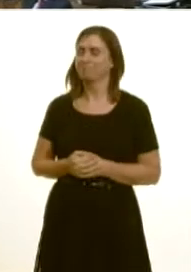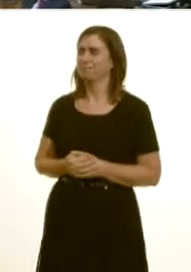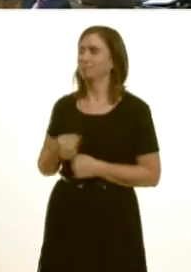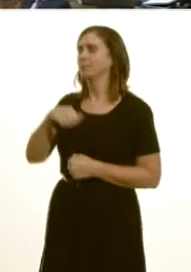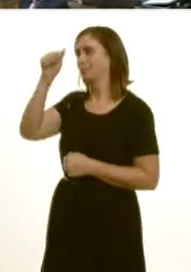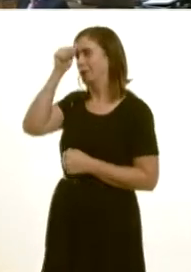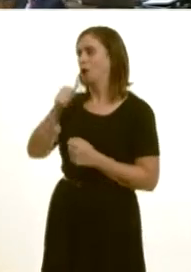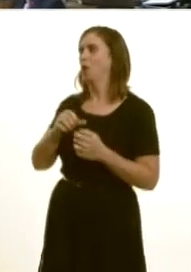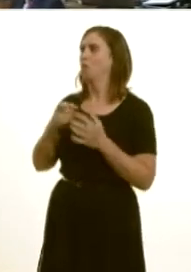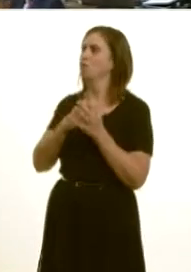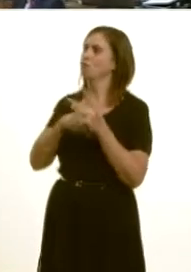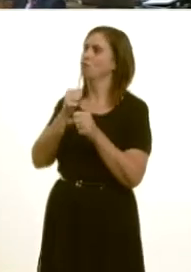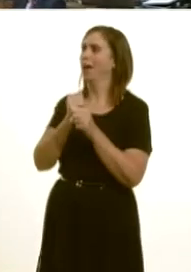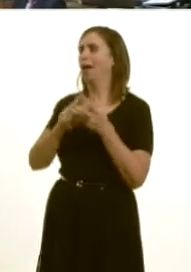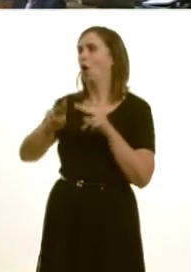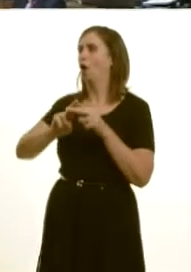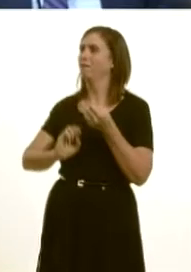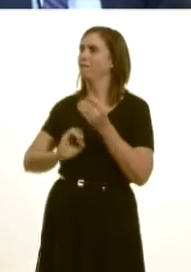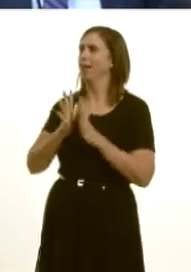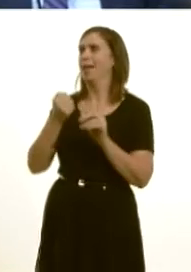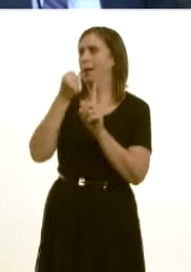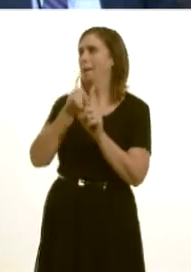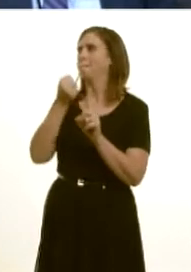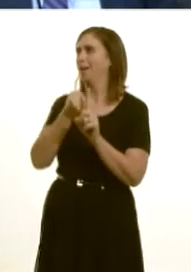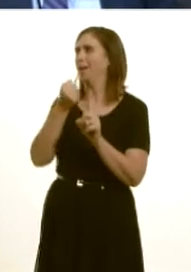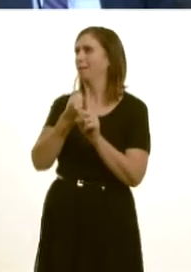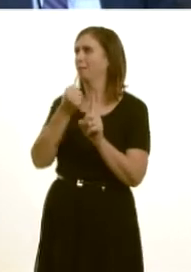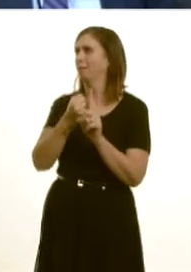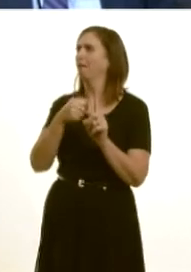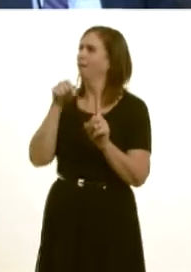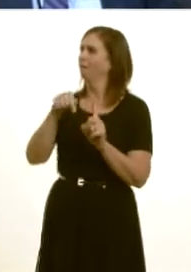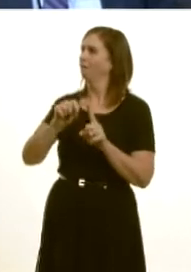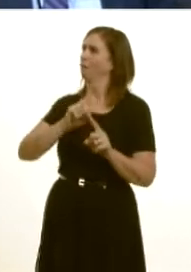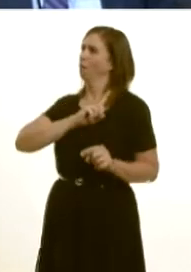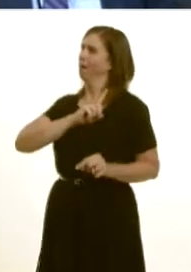of Fire campaign. It was a response in the main, I believe, to the significant reduction